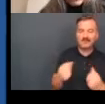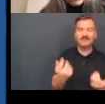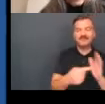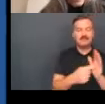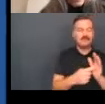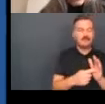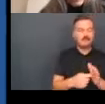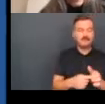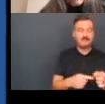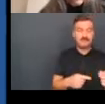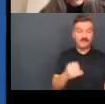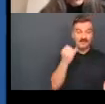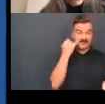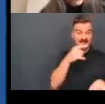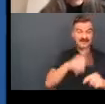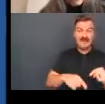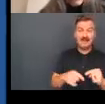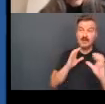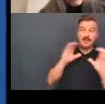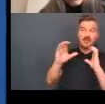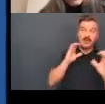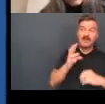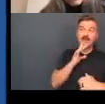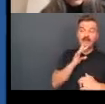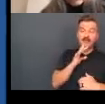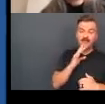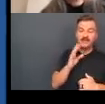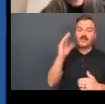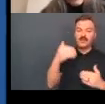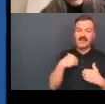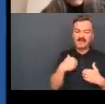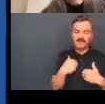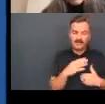who does not communicate verbally will have higher sofa scores that may have nothing